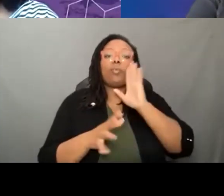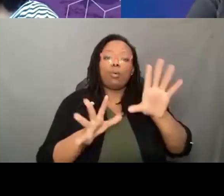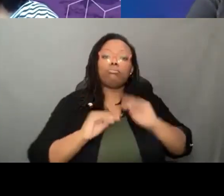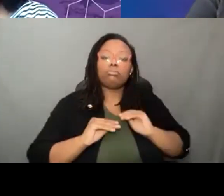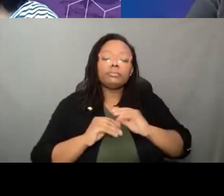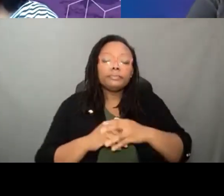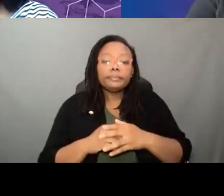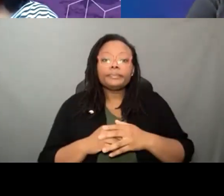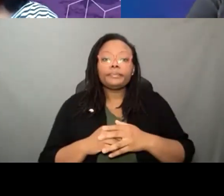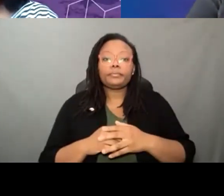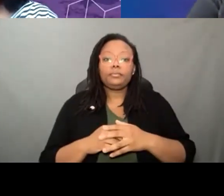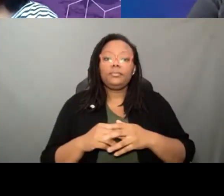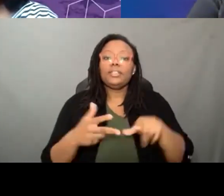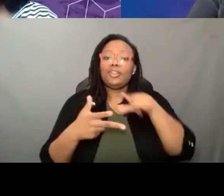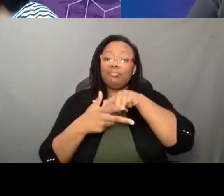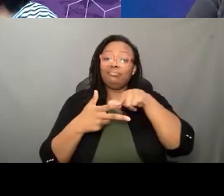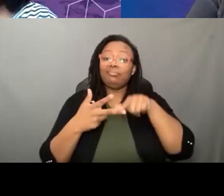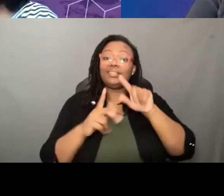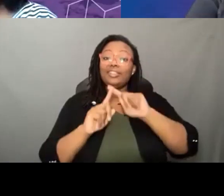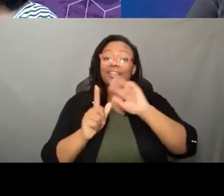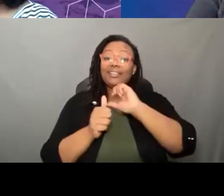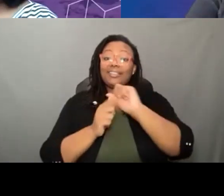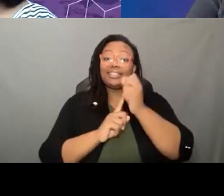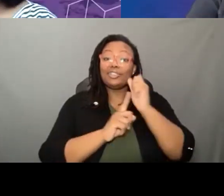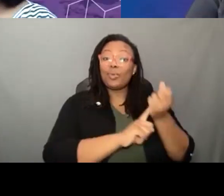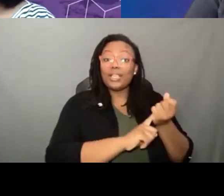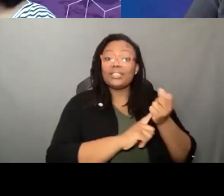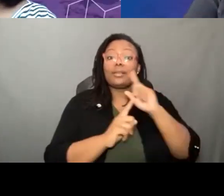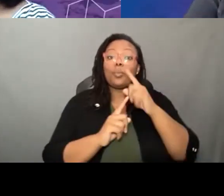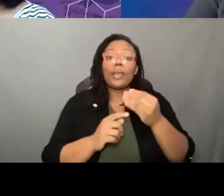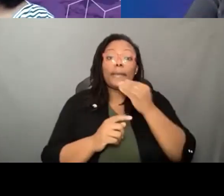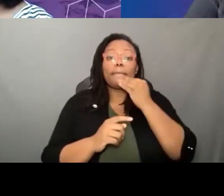So those are the three cases I think I mentioned, the three cases where meals would be provided.